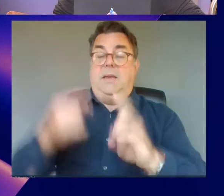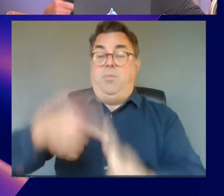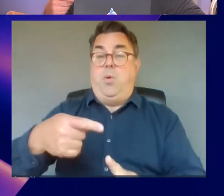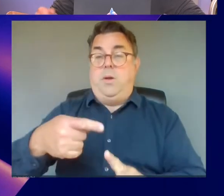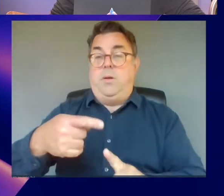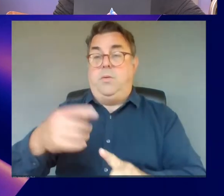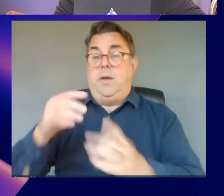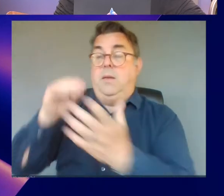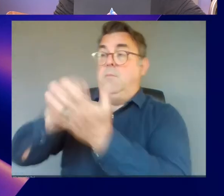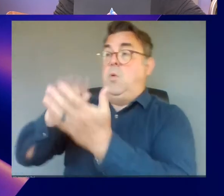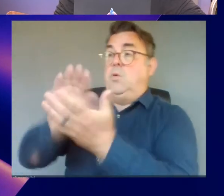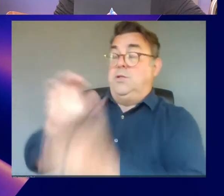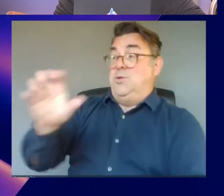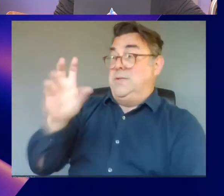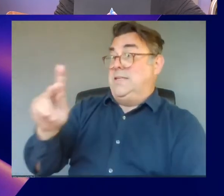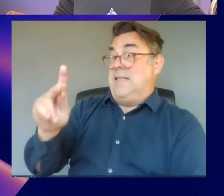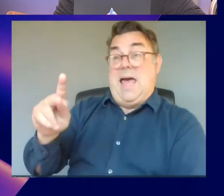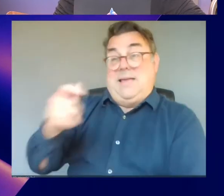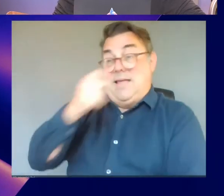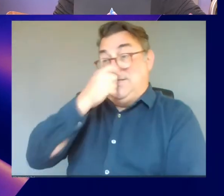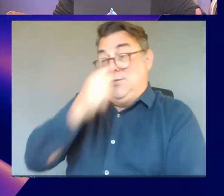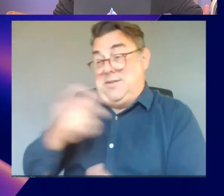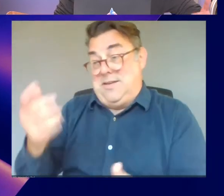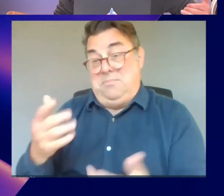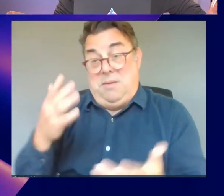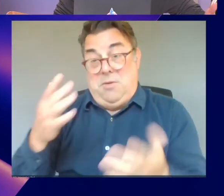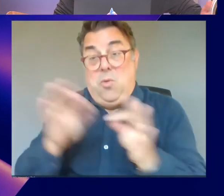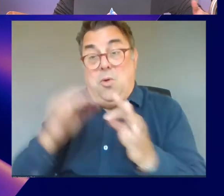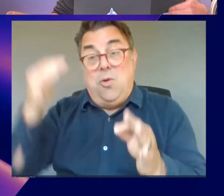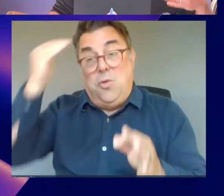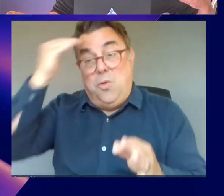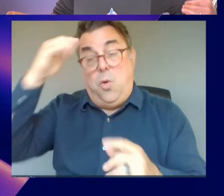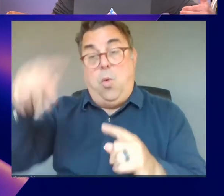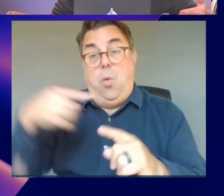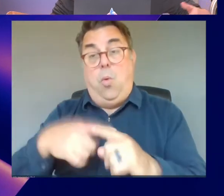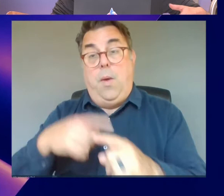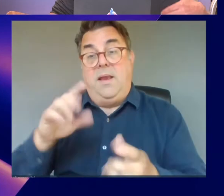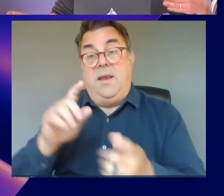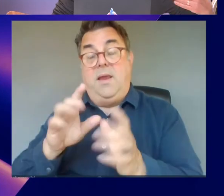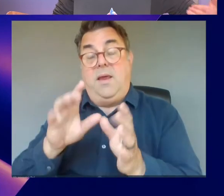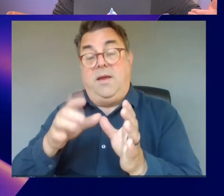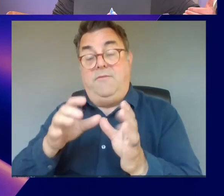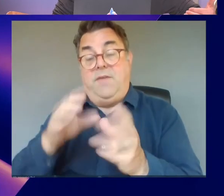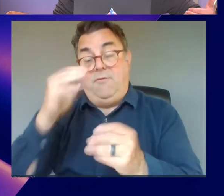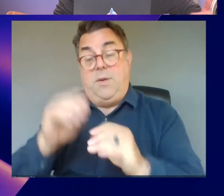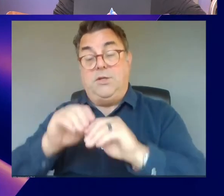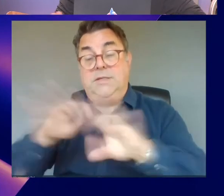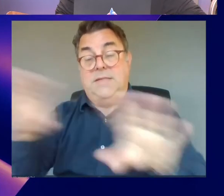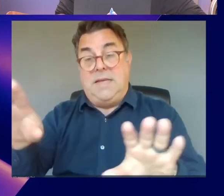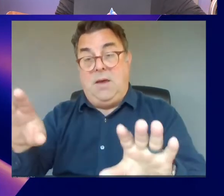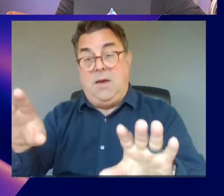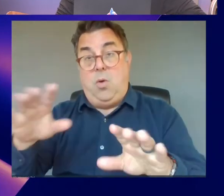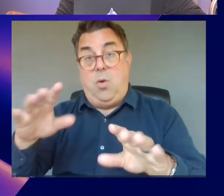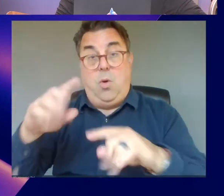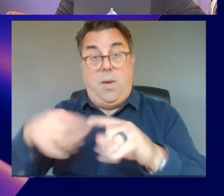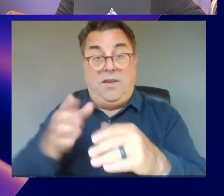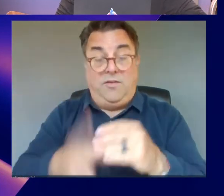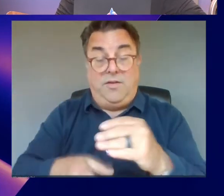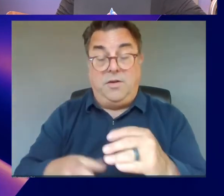which is an interesting use case here. You might wanna know when configuration data is being deployed and when it's done being deployed. So if you look at this here-